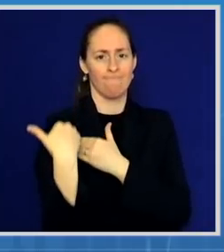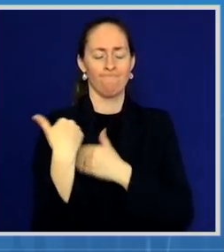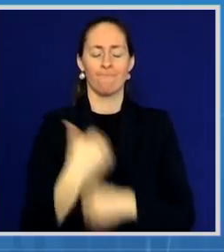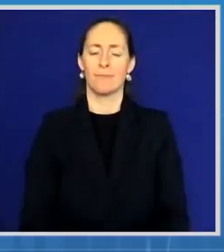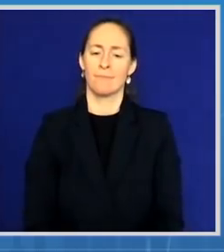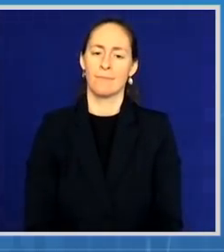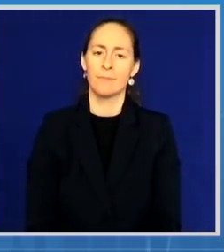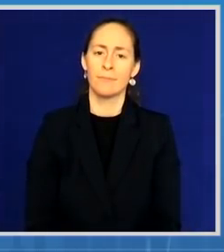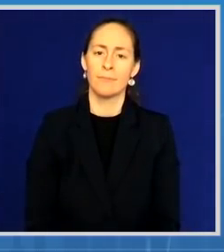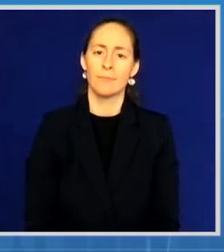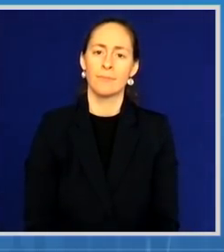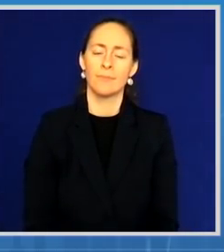Moderator: Rachel Roubein, Politico.